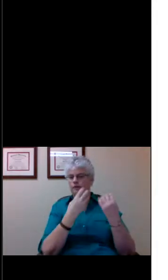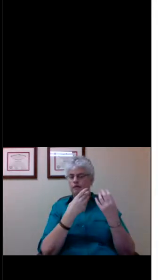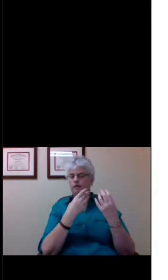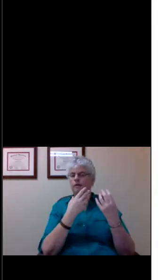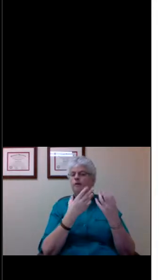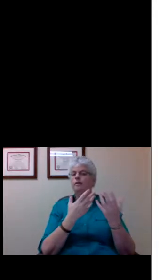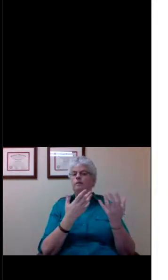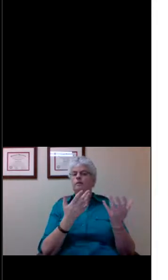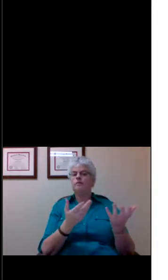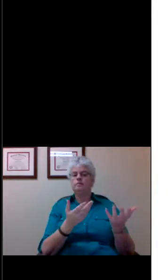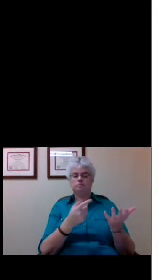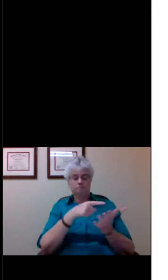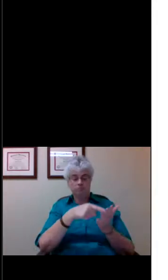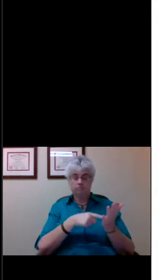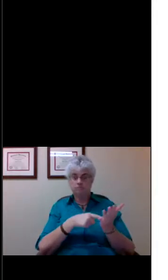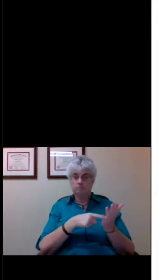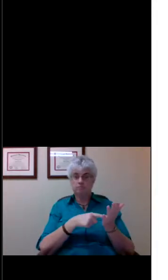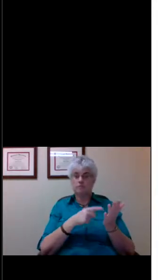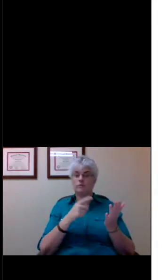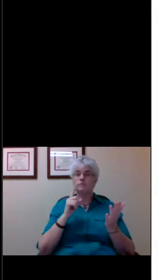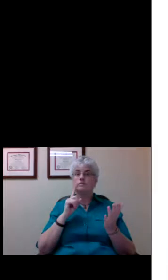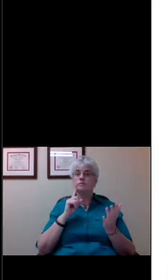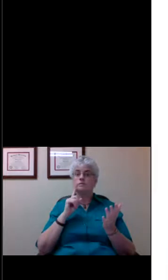much information they were able to share with me.